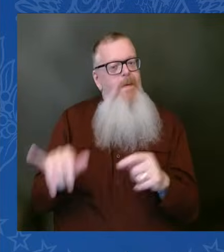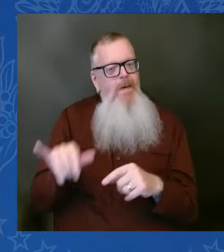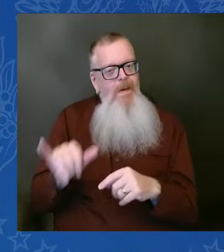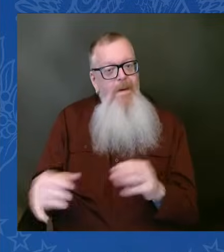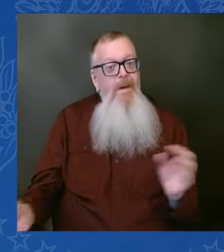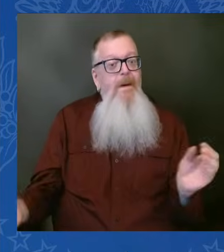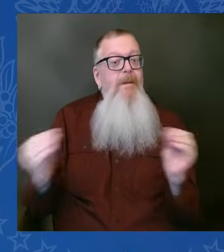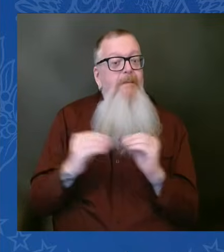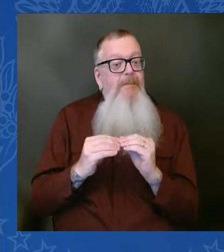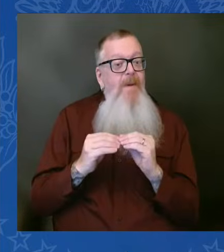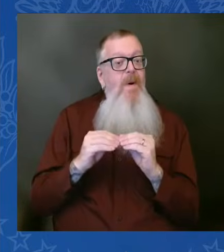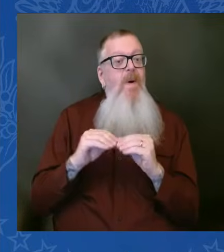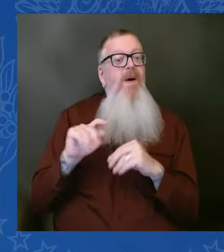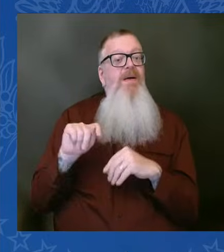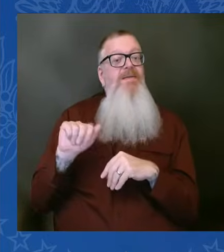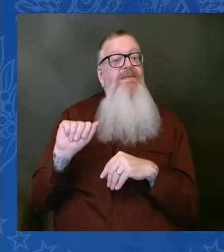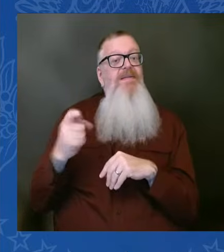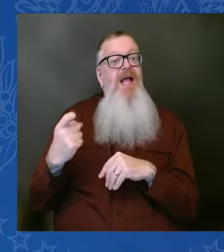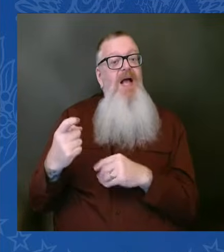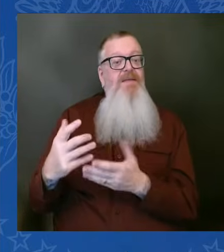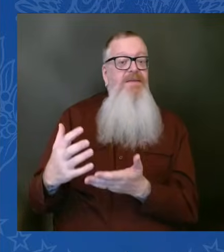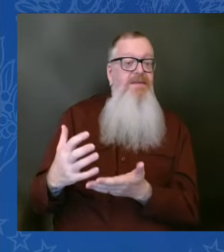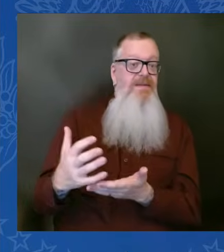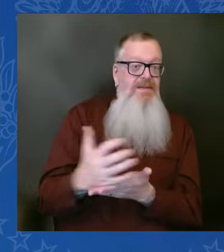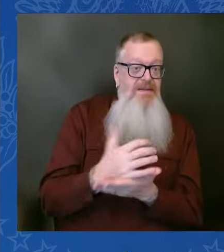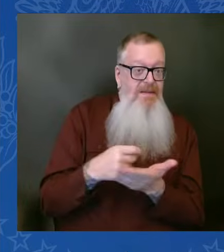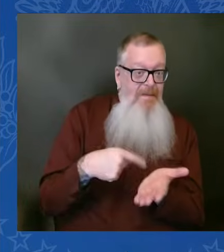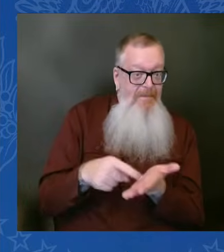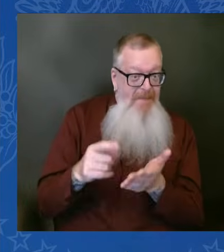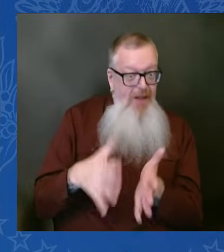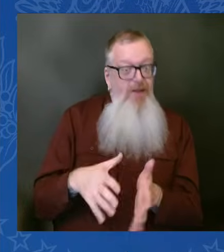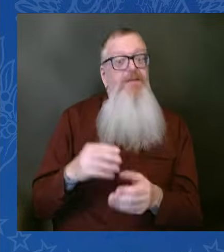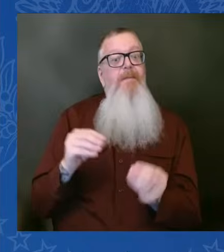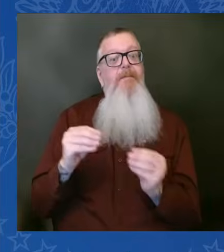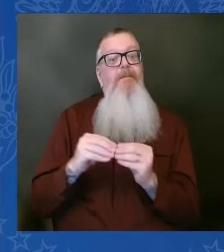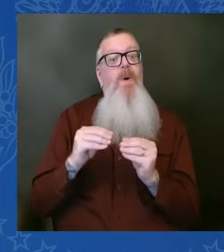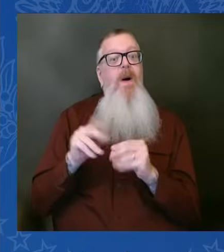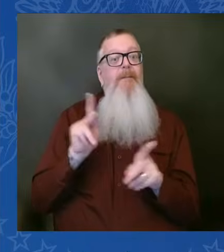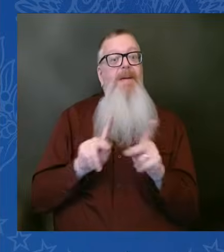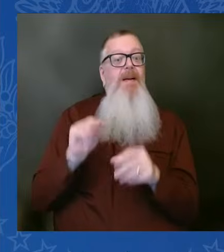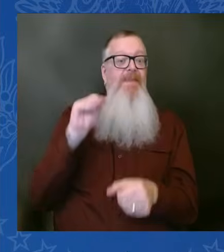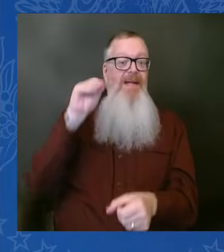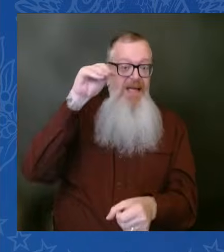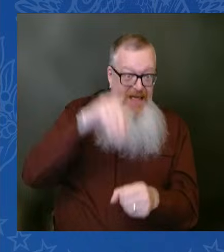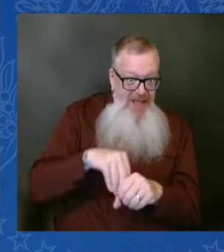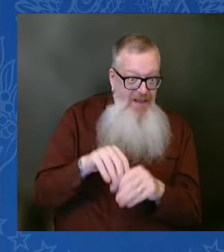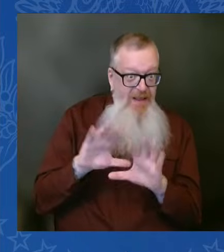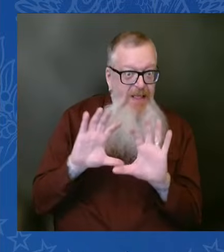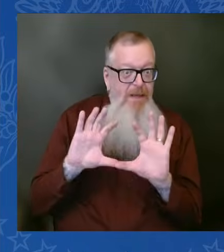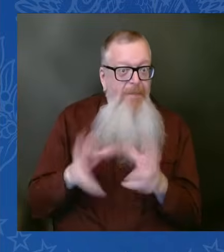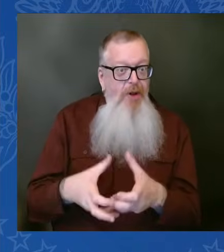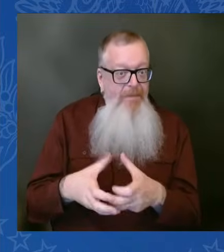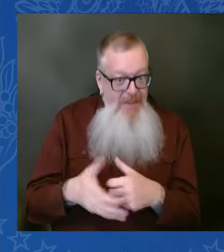We got more folks in the -- in the department. The result: The IRS has already collected over $1 billion